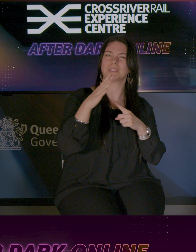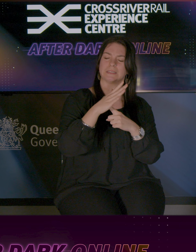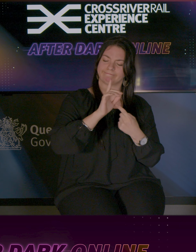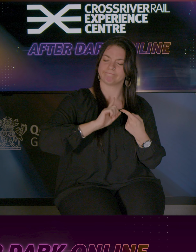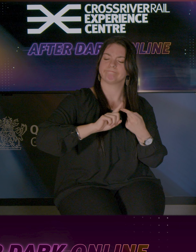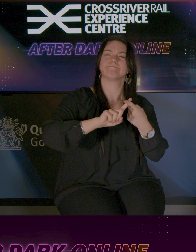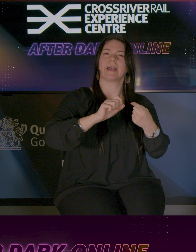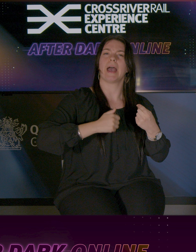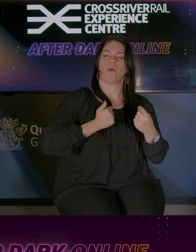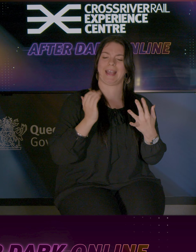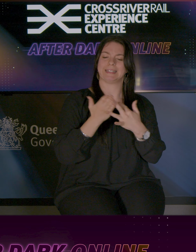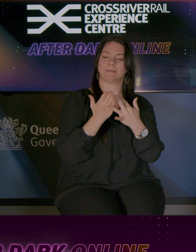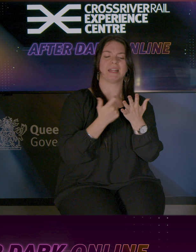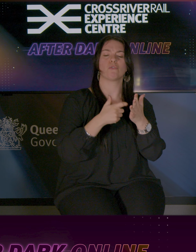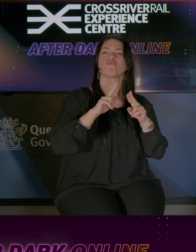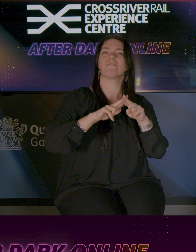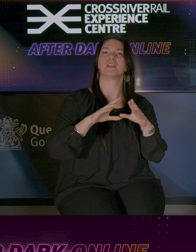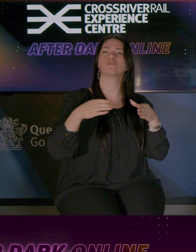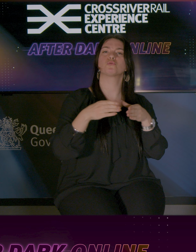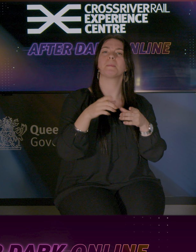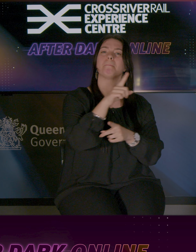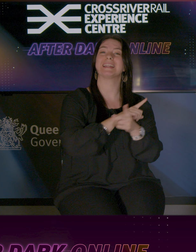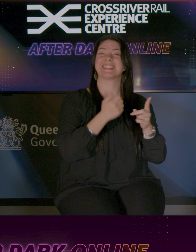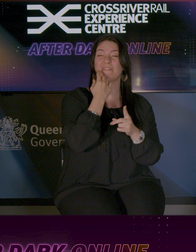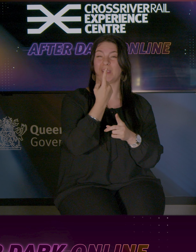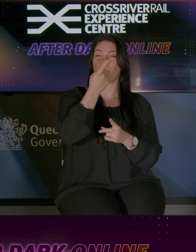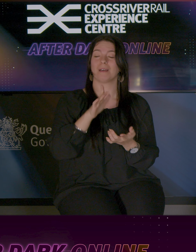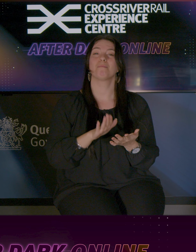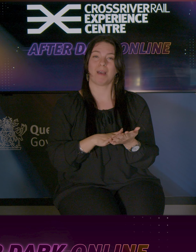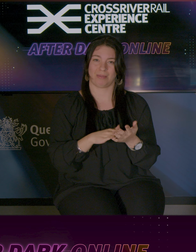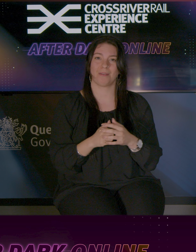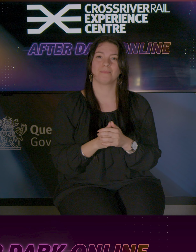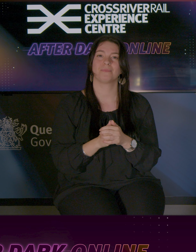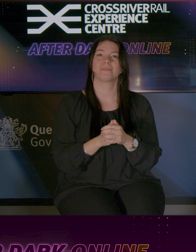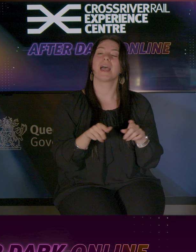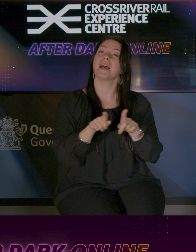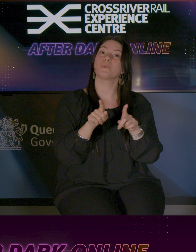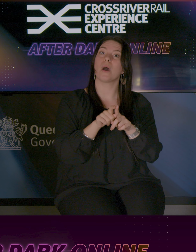group meetings on a monthly basis and we would also have deep diving sessions where